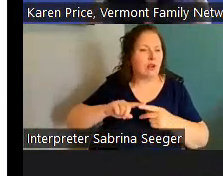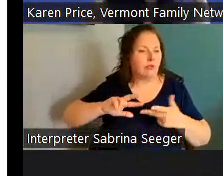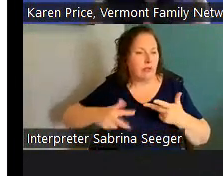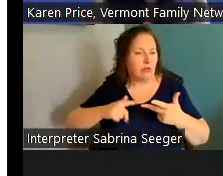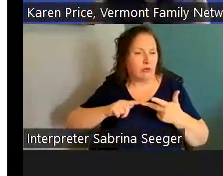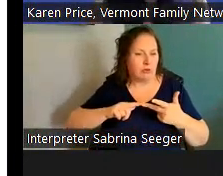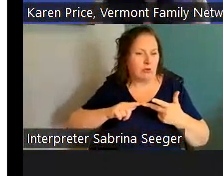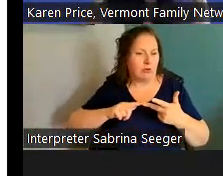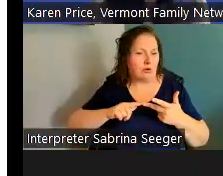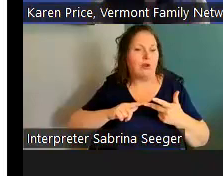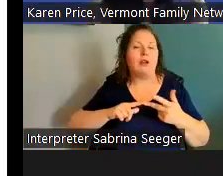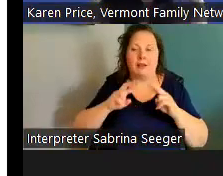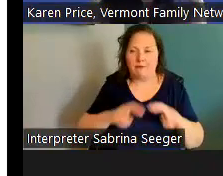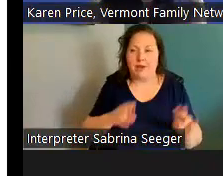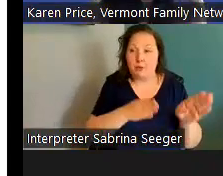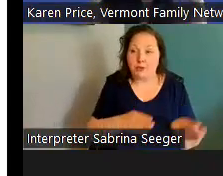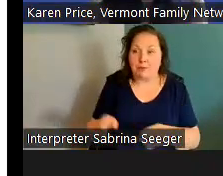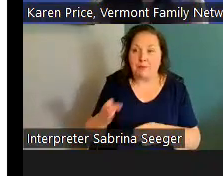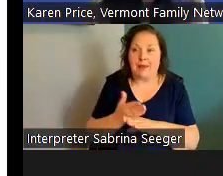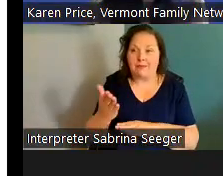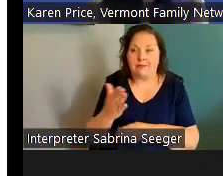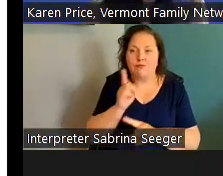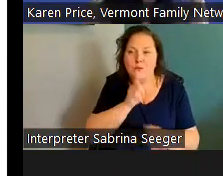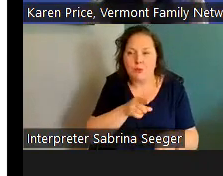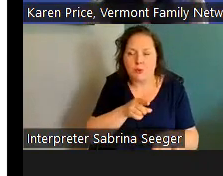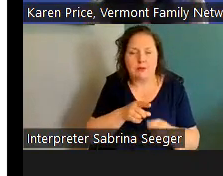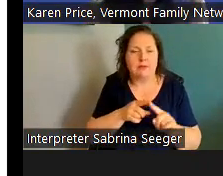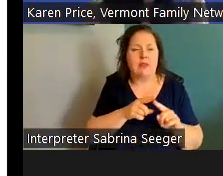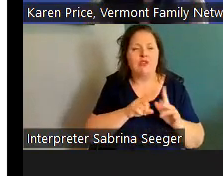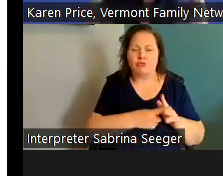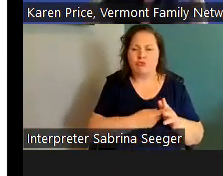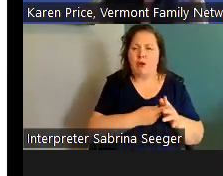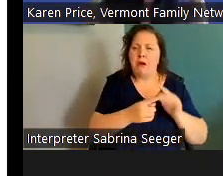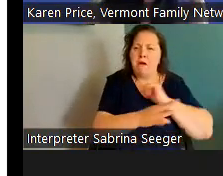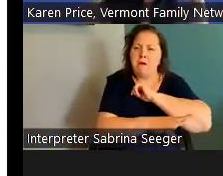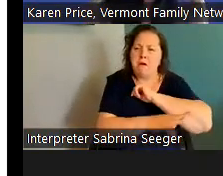Evaluation Plan and Report. These were done at the beginning of the school year, so it will have some